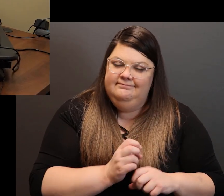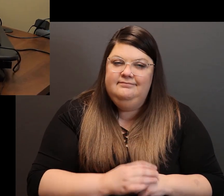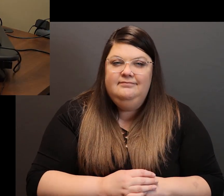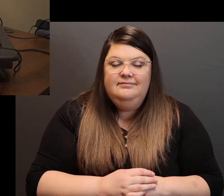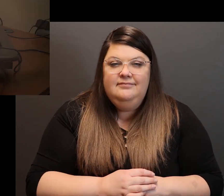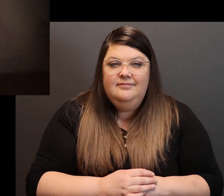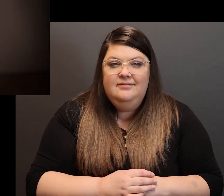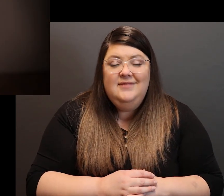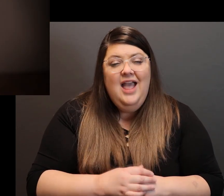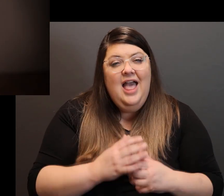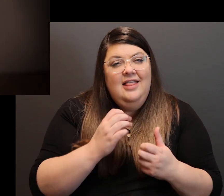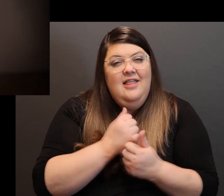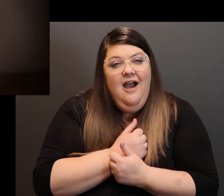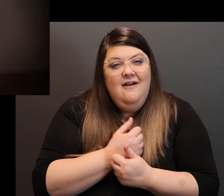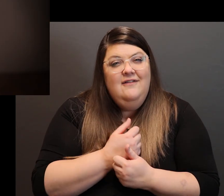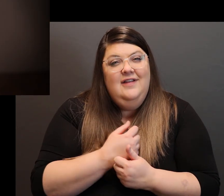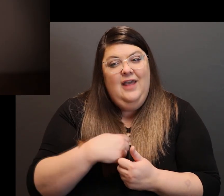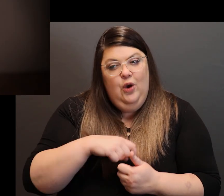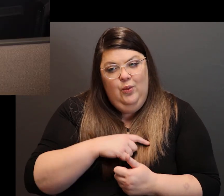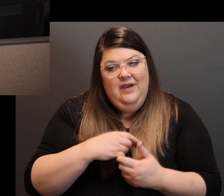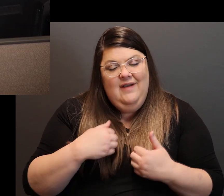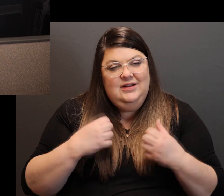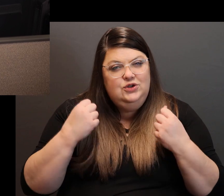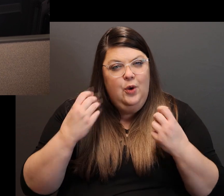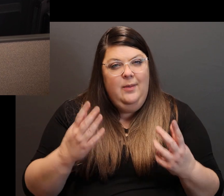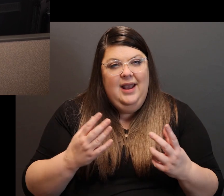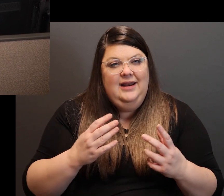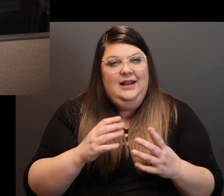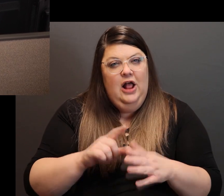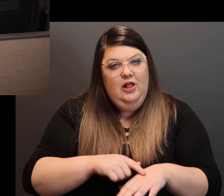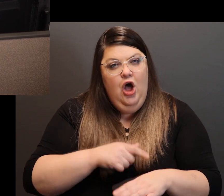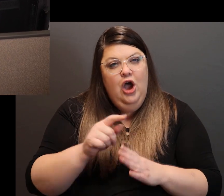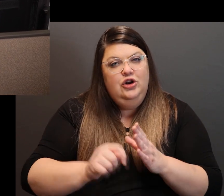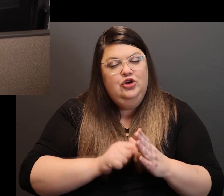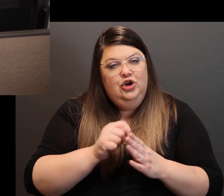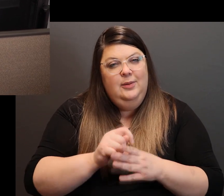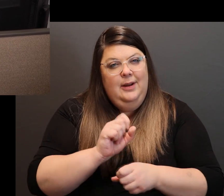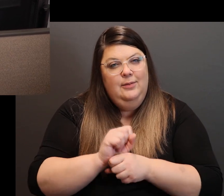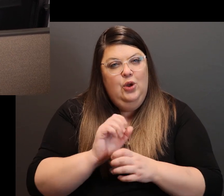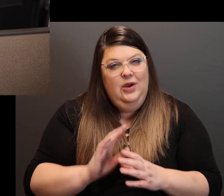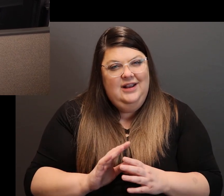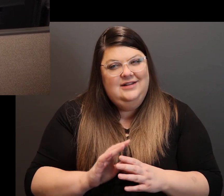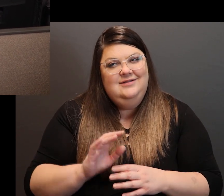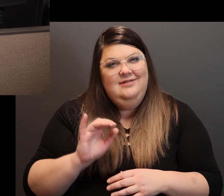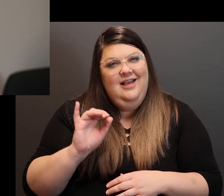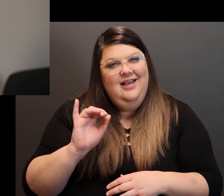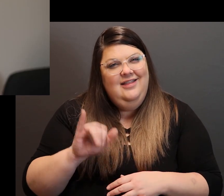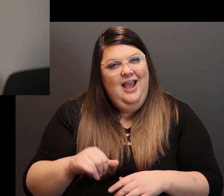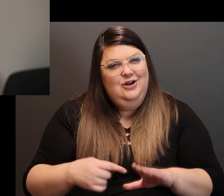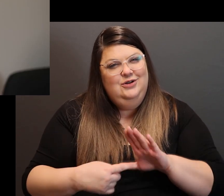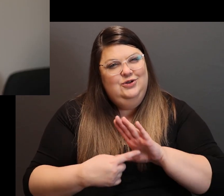that we've had so many really long term employees. I think that that just kind of speaks to the kind of